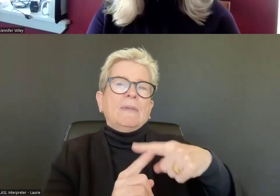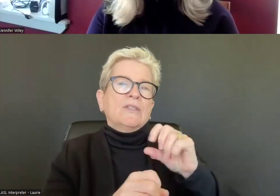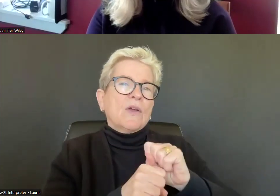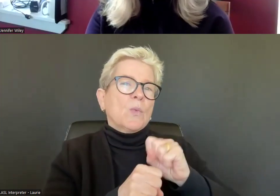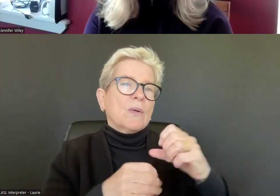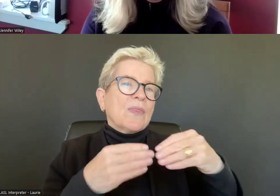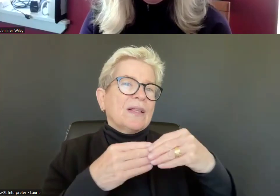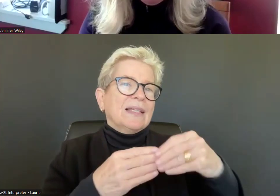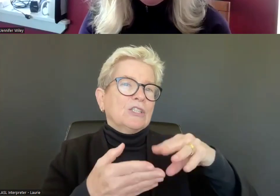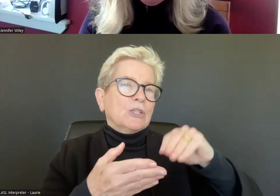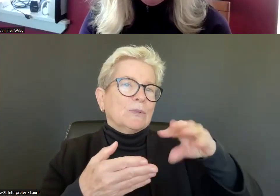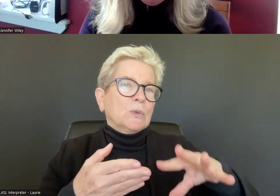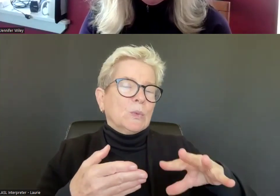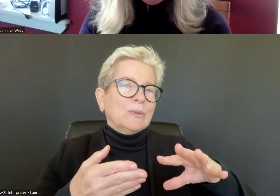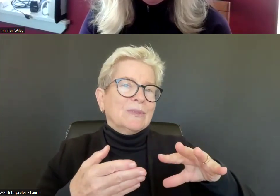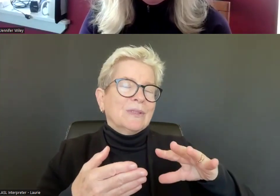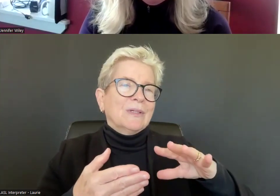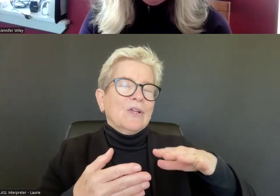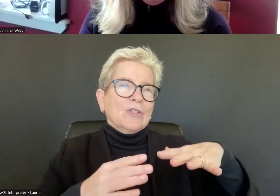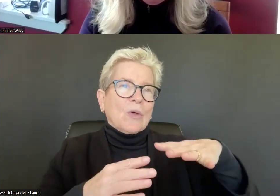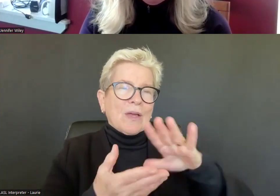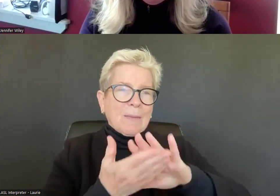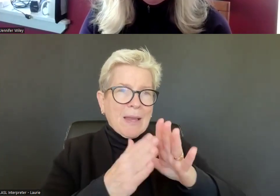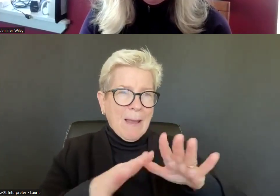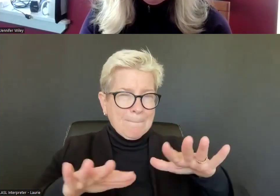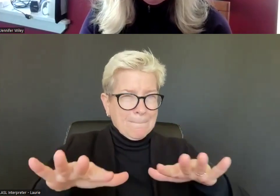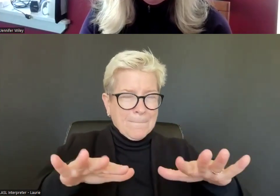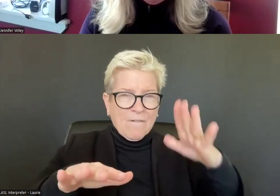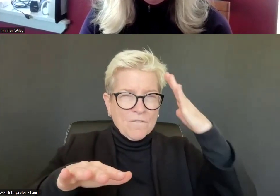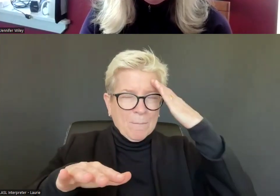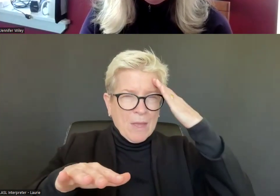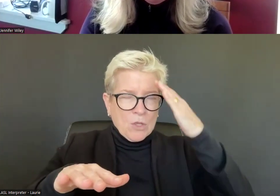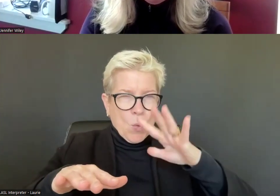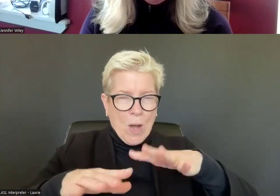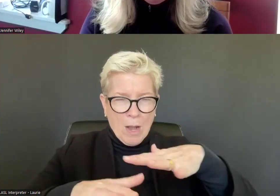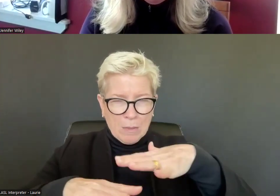just become familiar with the spaces and the faces that we have in our school,